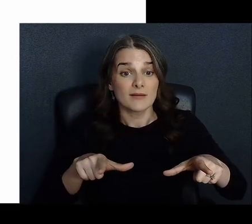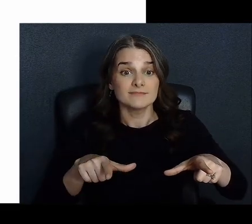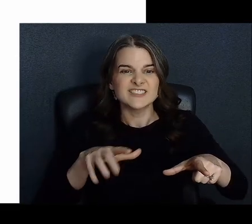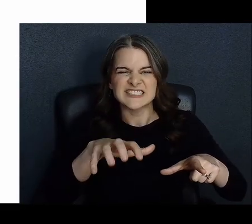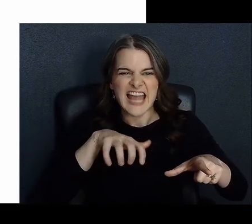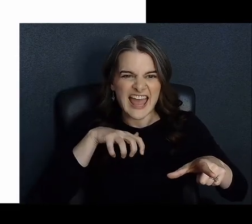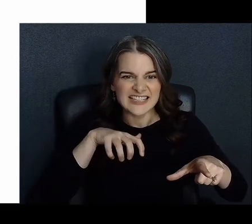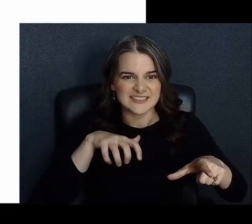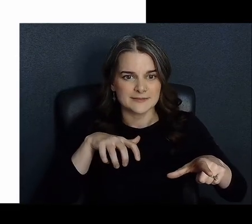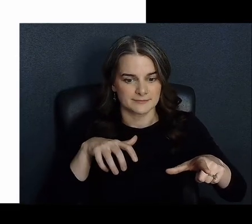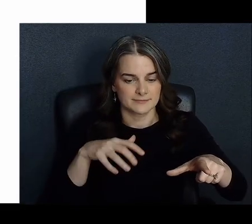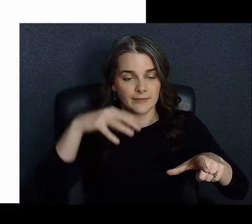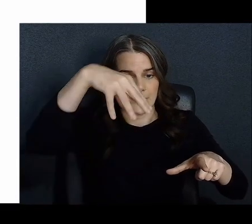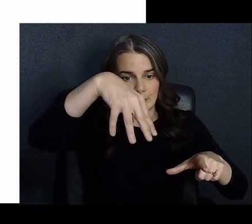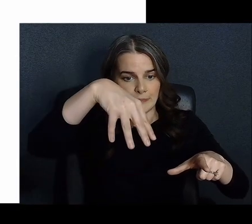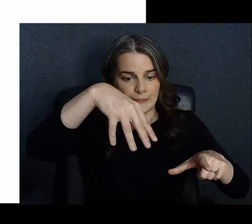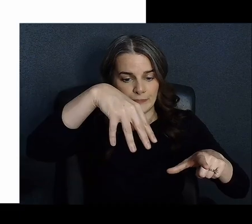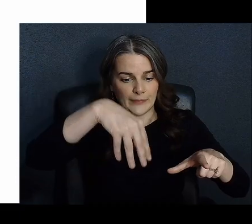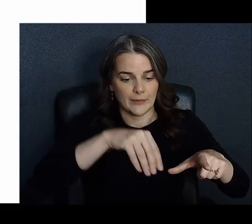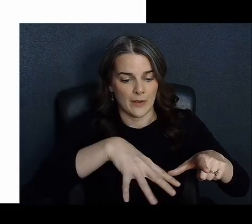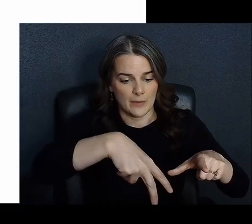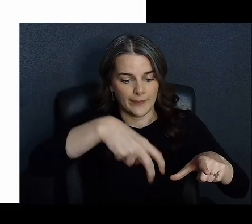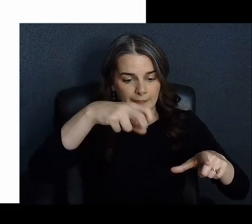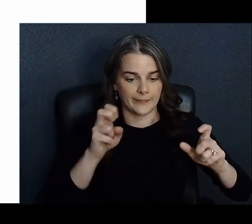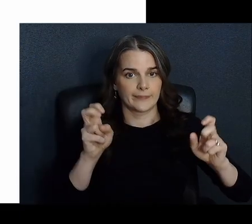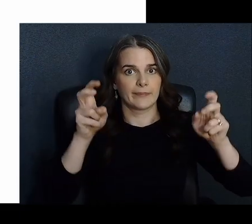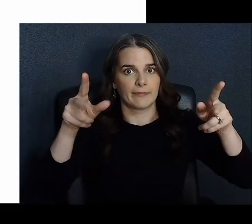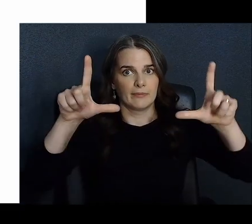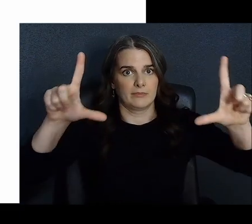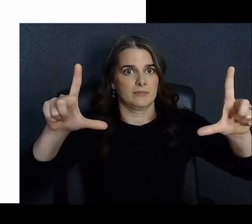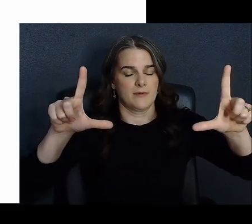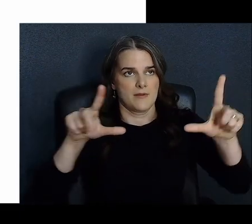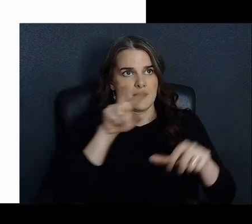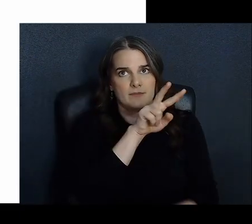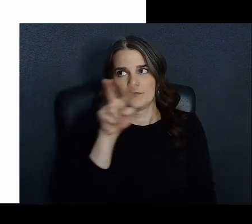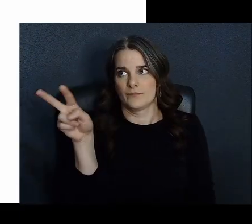right to left so that no matter what size magnification enlargement you're using, you'll be